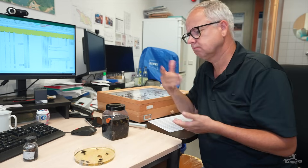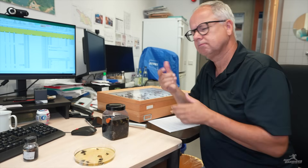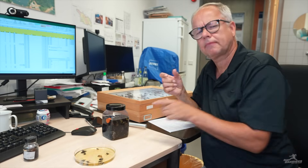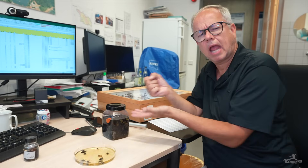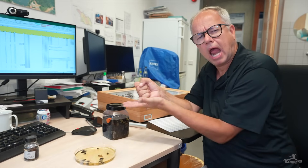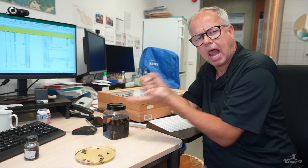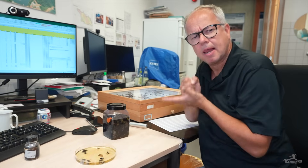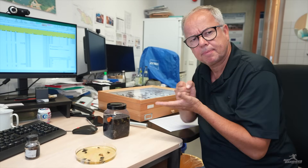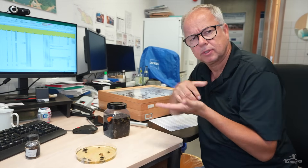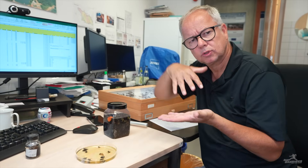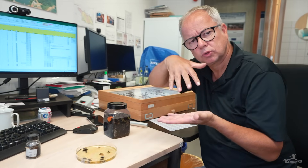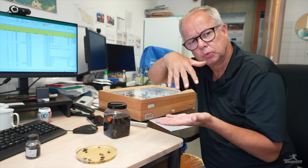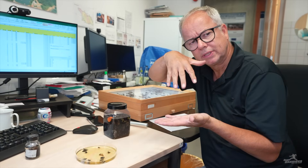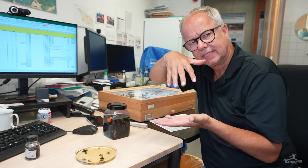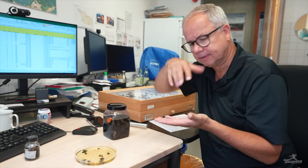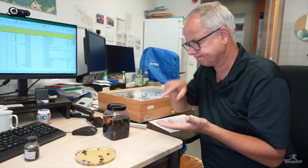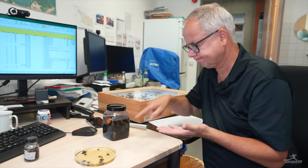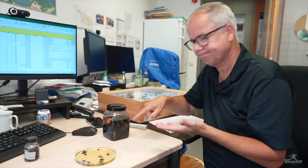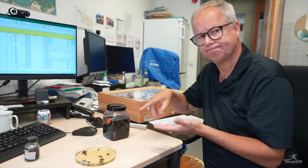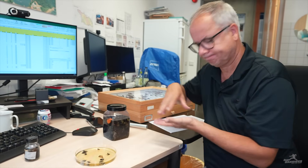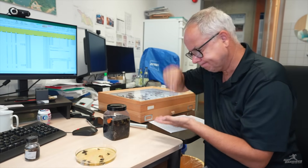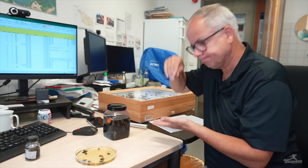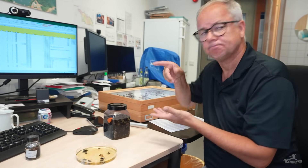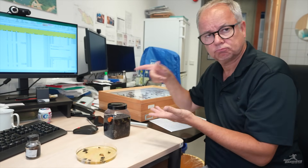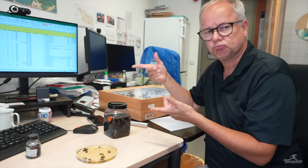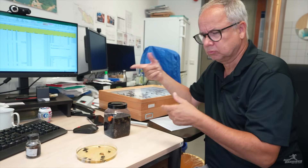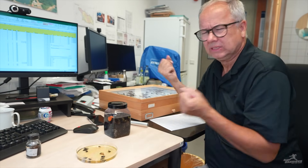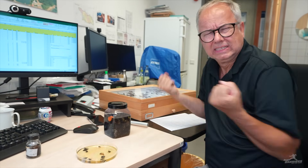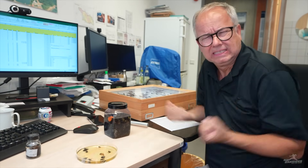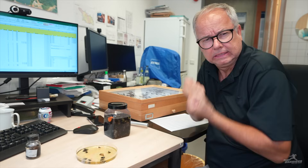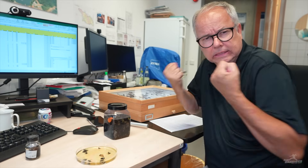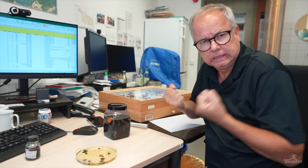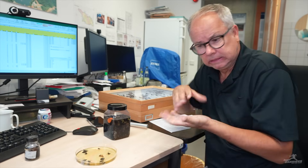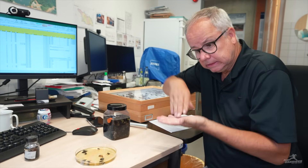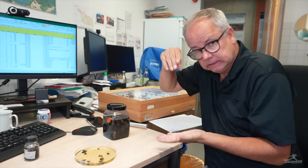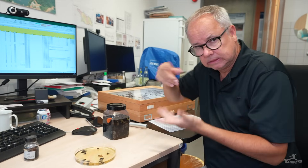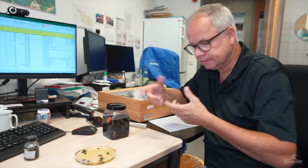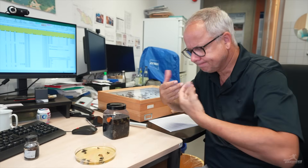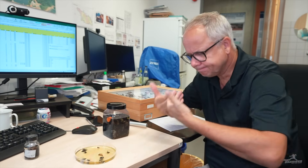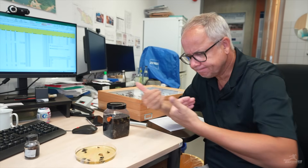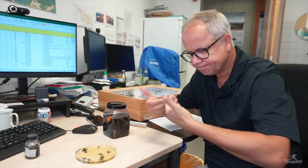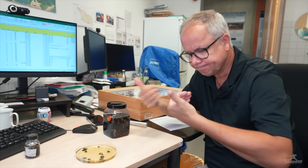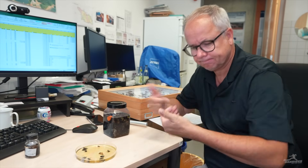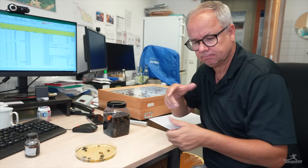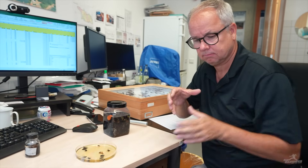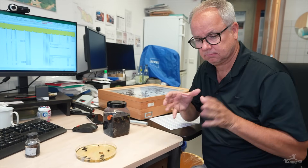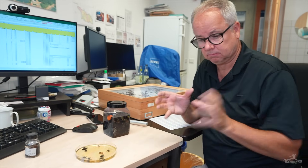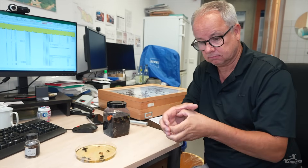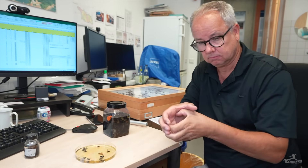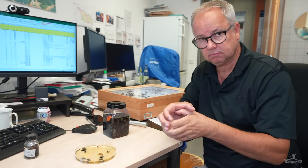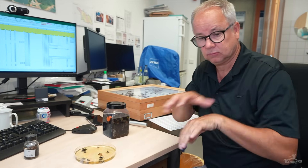it’s a huge help to our studies. We’ll break the samples down by